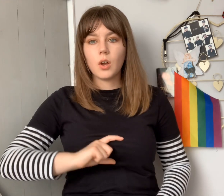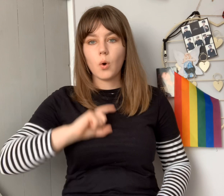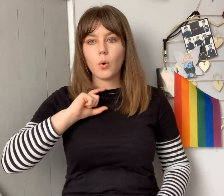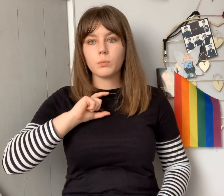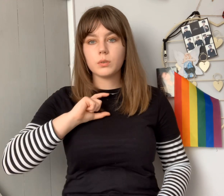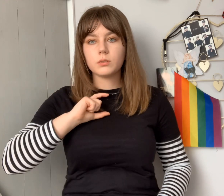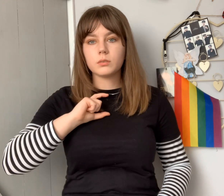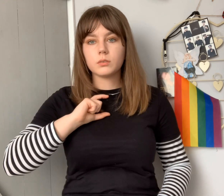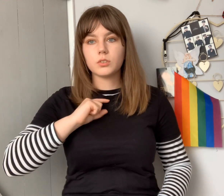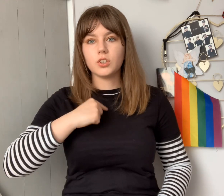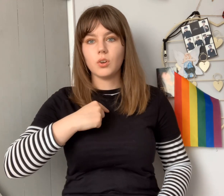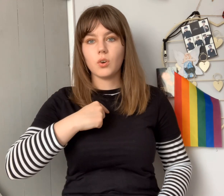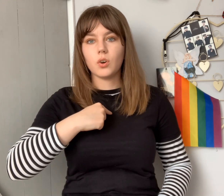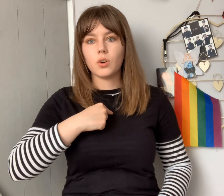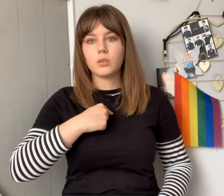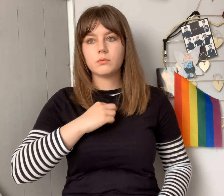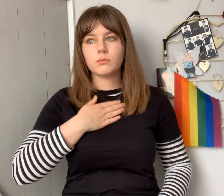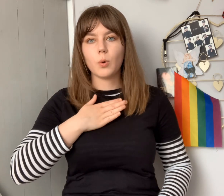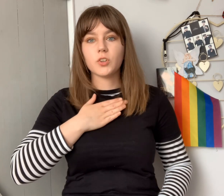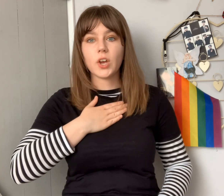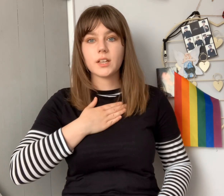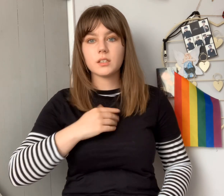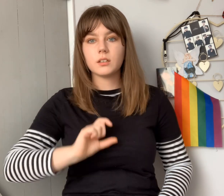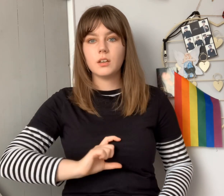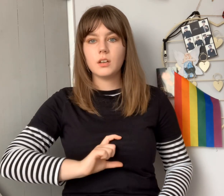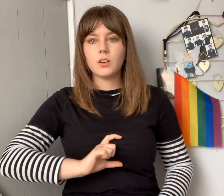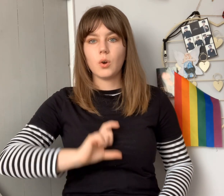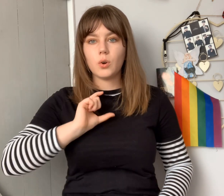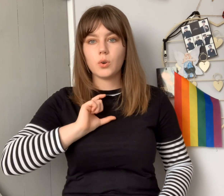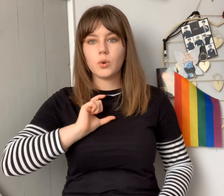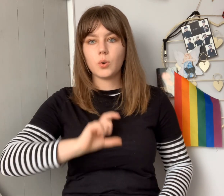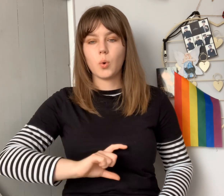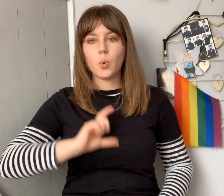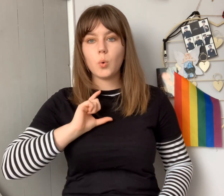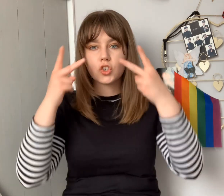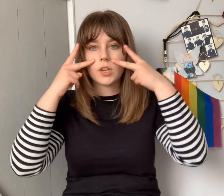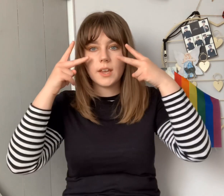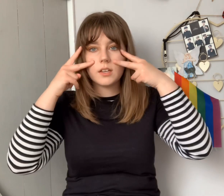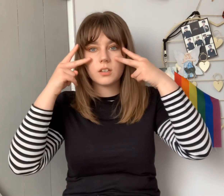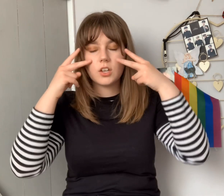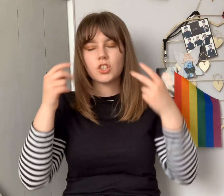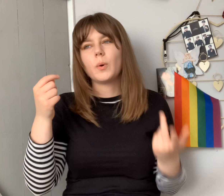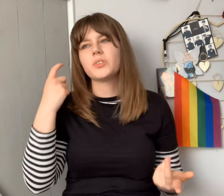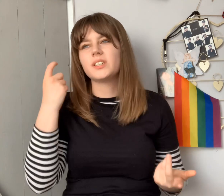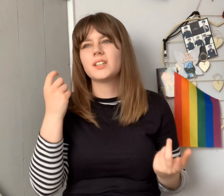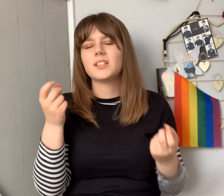Up to your upper chest "Cool" "Shade"